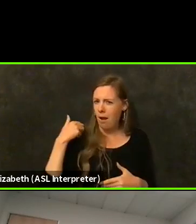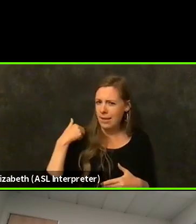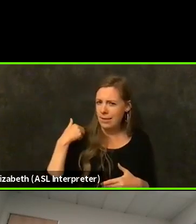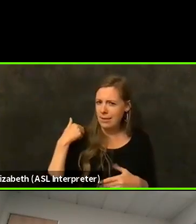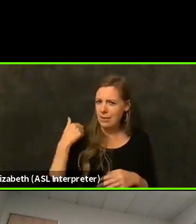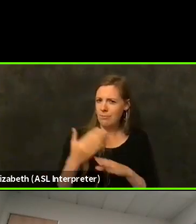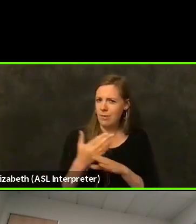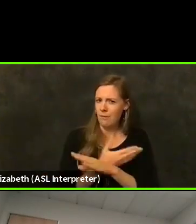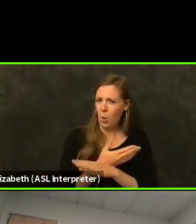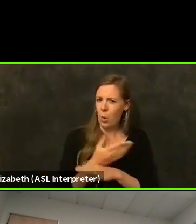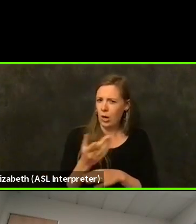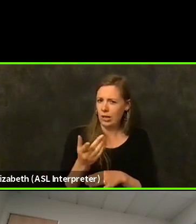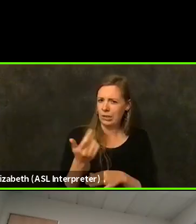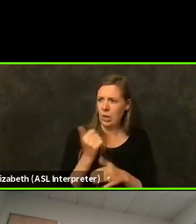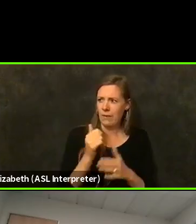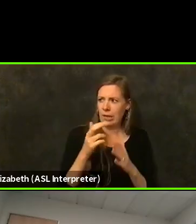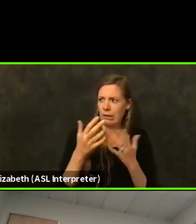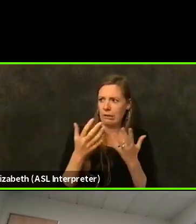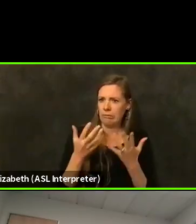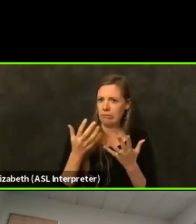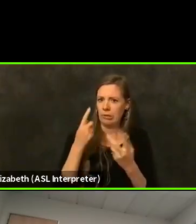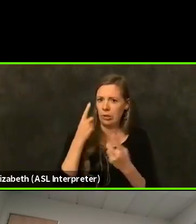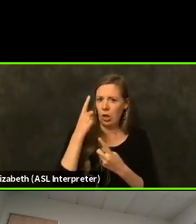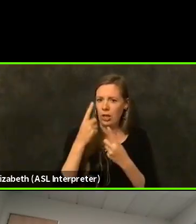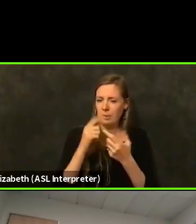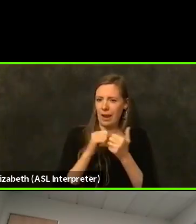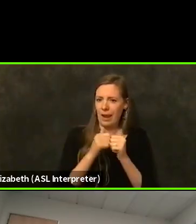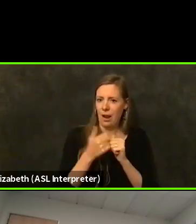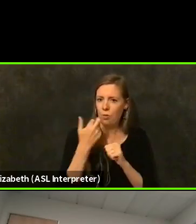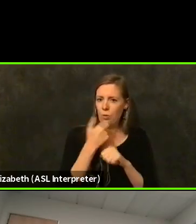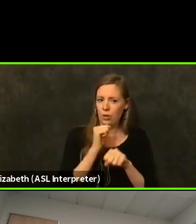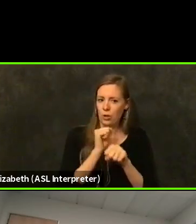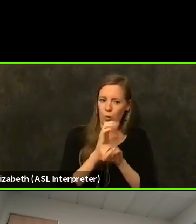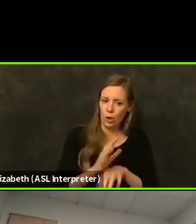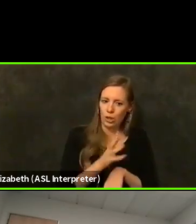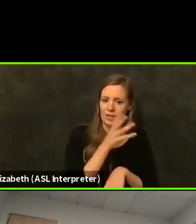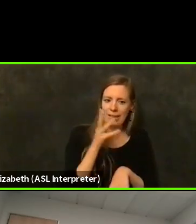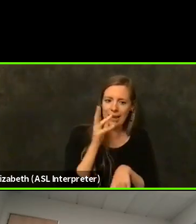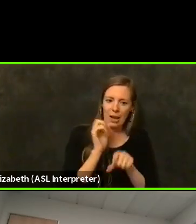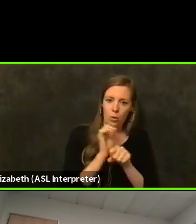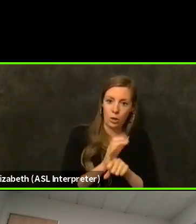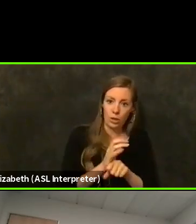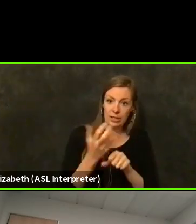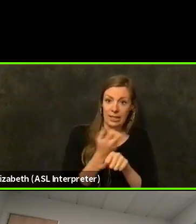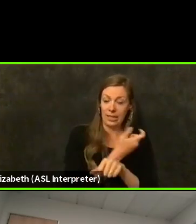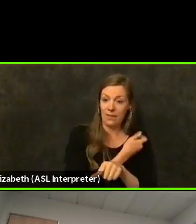Do you have any other guidance on how restaurant workers and ag workers can get back?